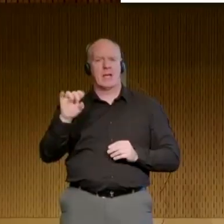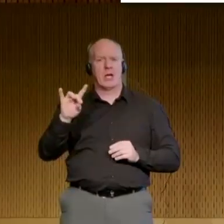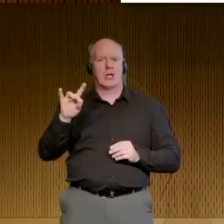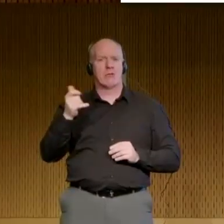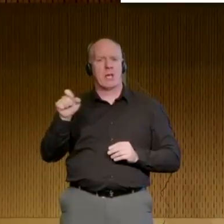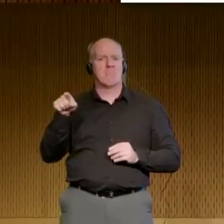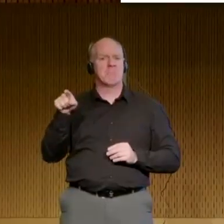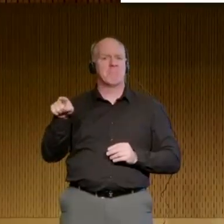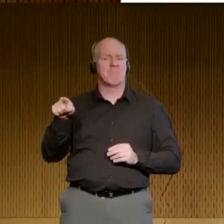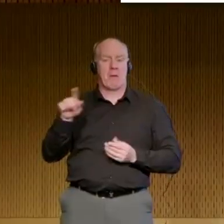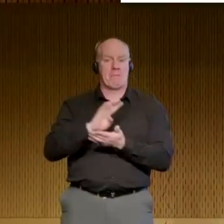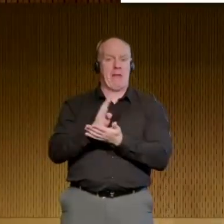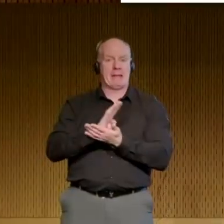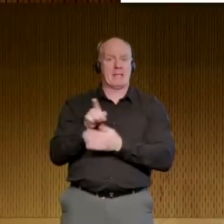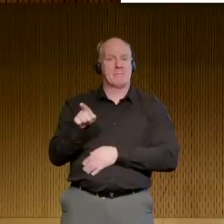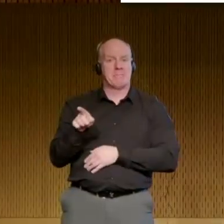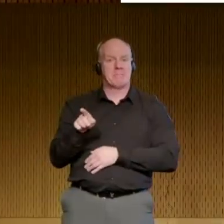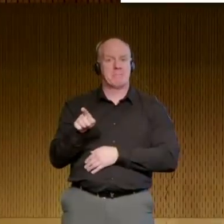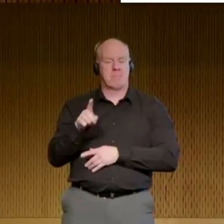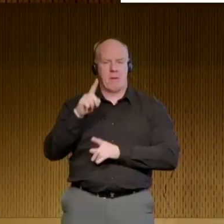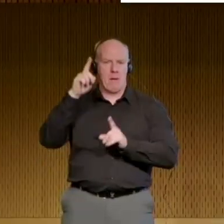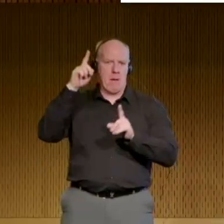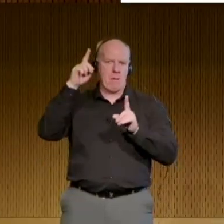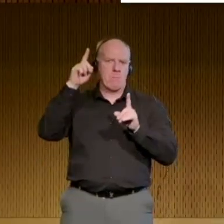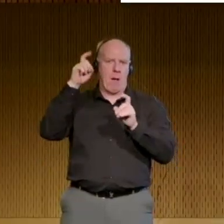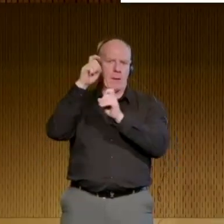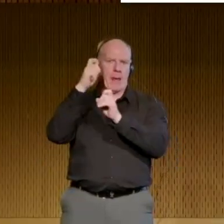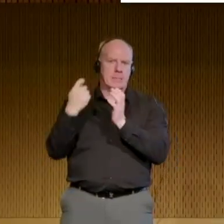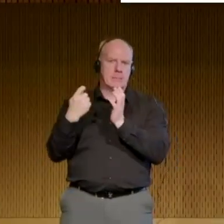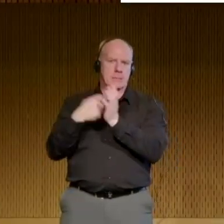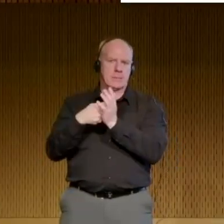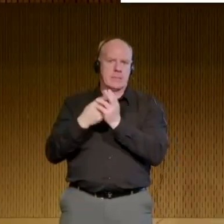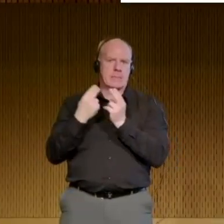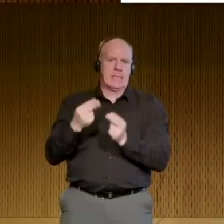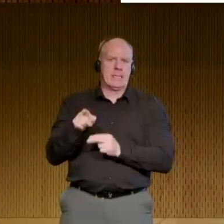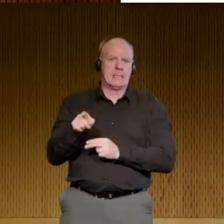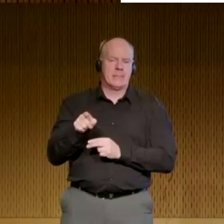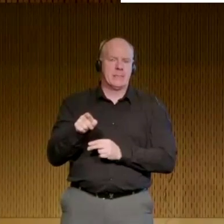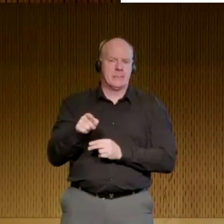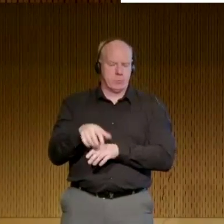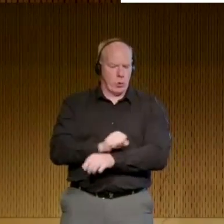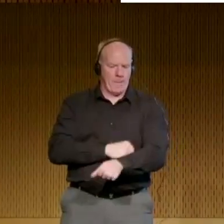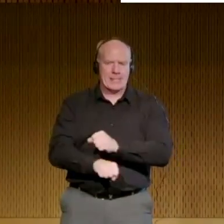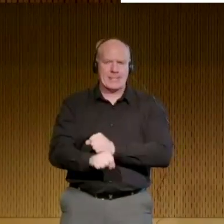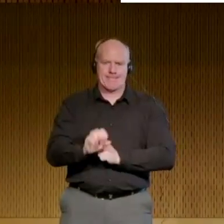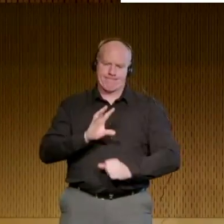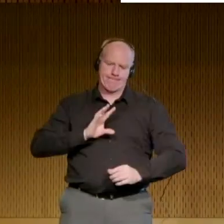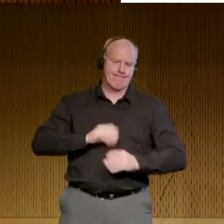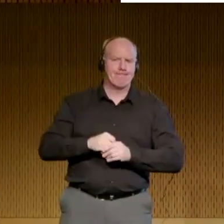years old. He has complex additional needs. He's committed and motivated by his course.